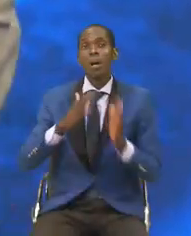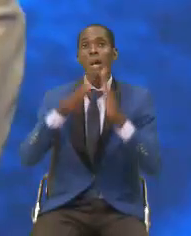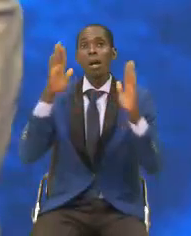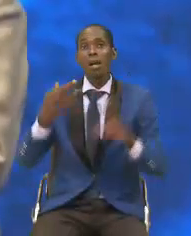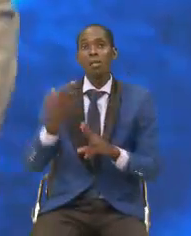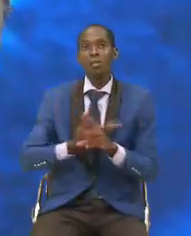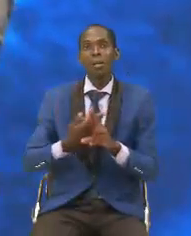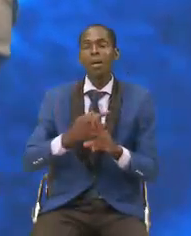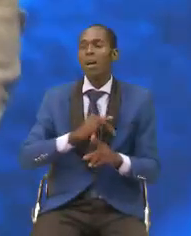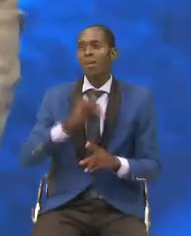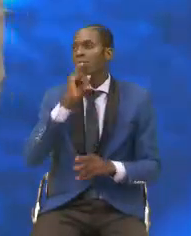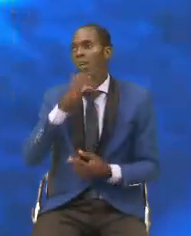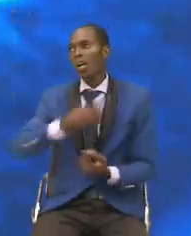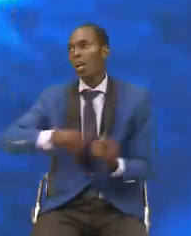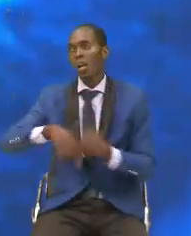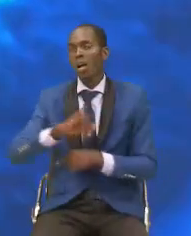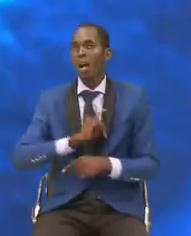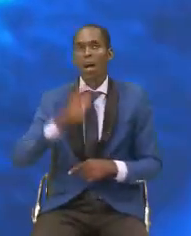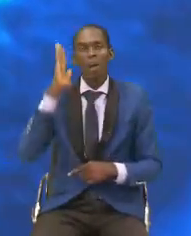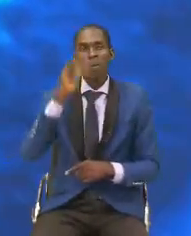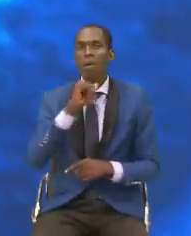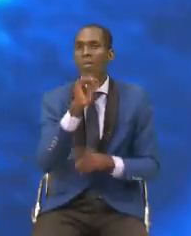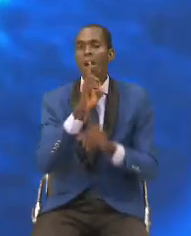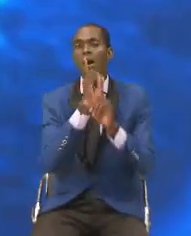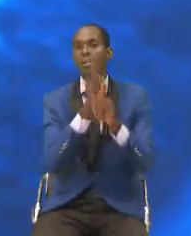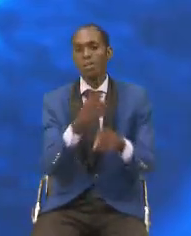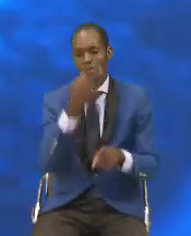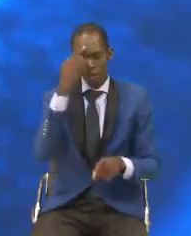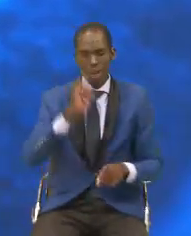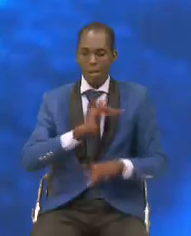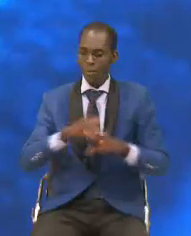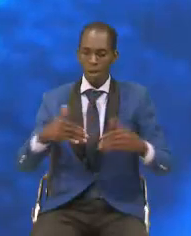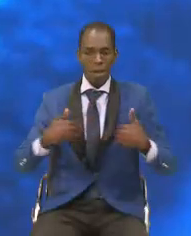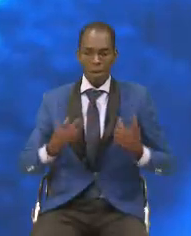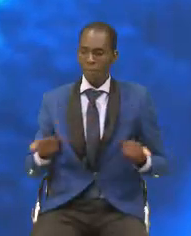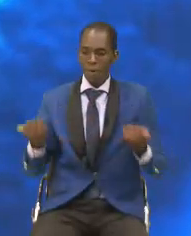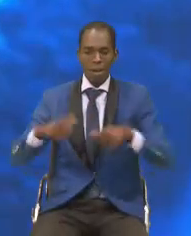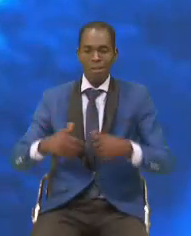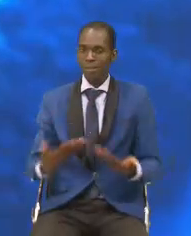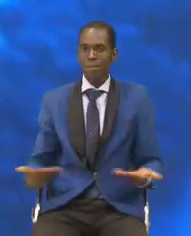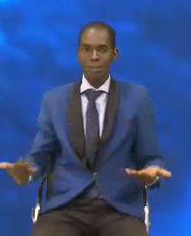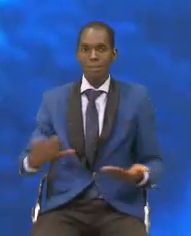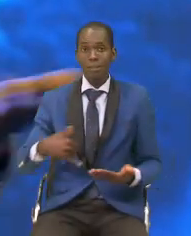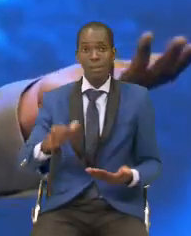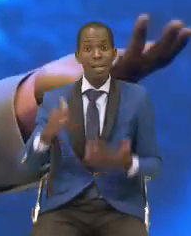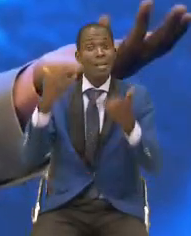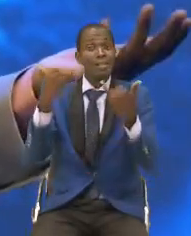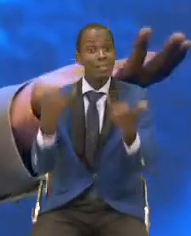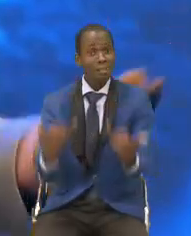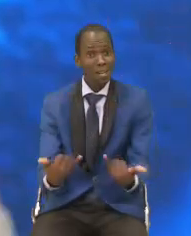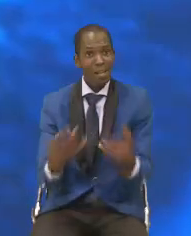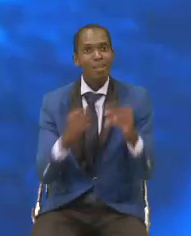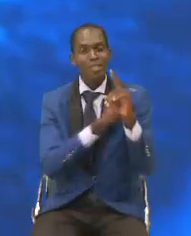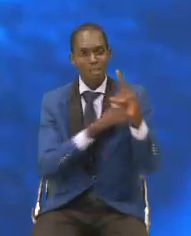he comes for house range i am not at home so i will not answer because i don't have anything